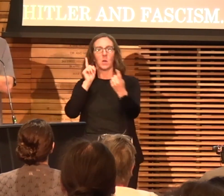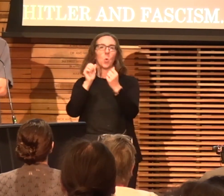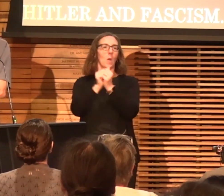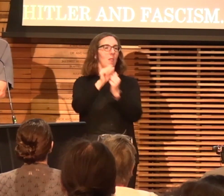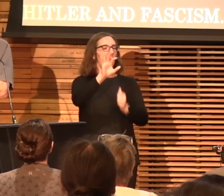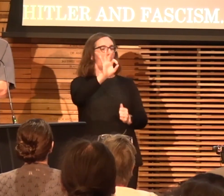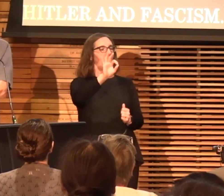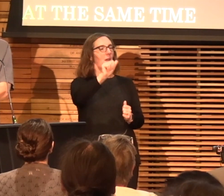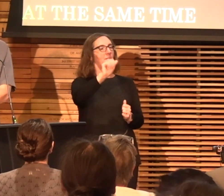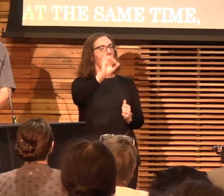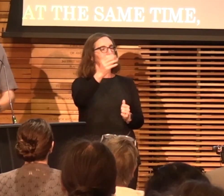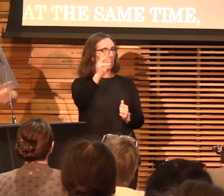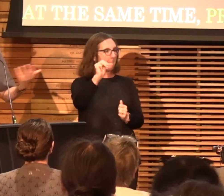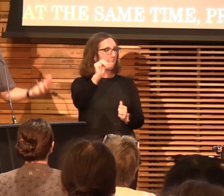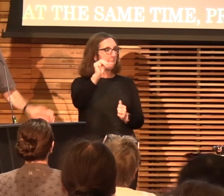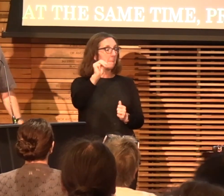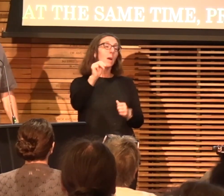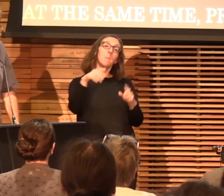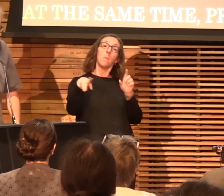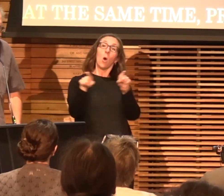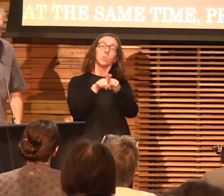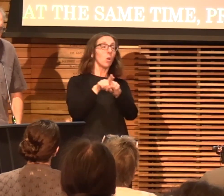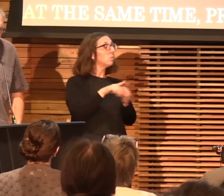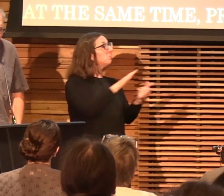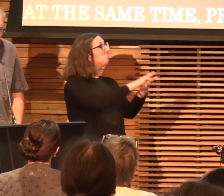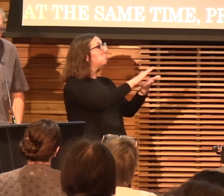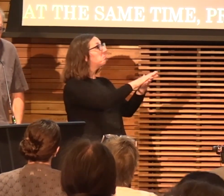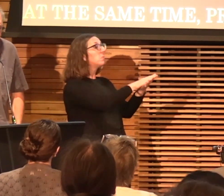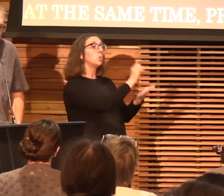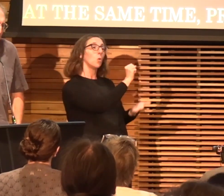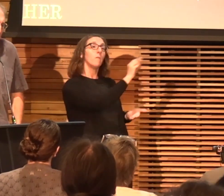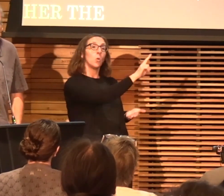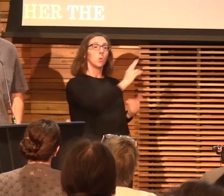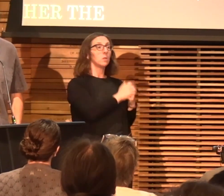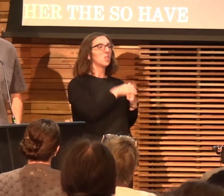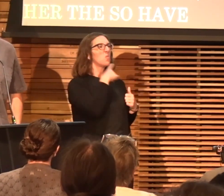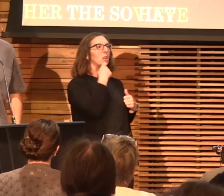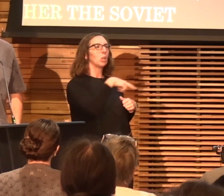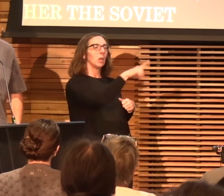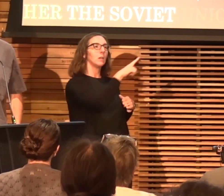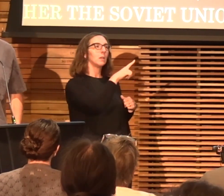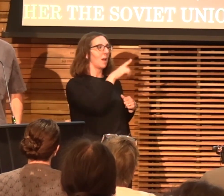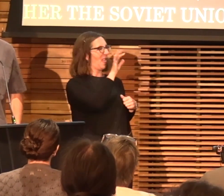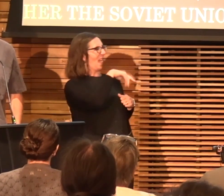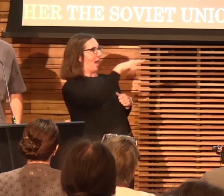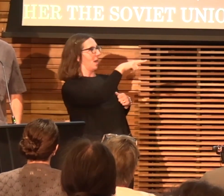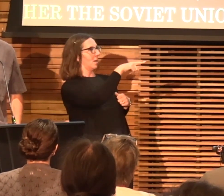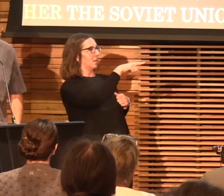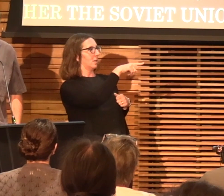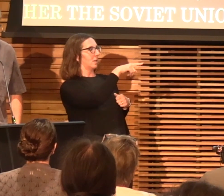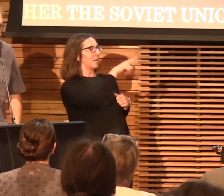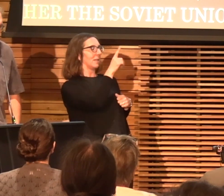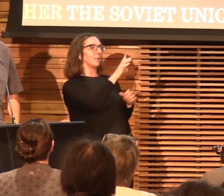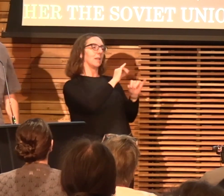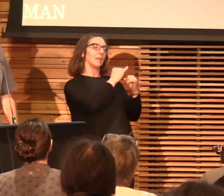at the same time praising the Soviet Union. For her, the Soviet Union is just a international manifestation of socialism that she's never...